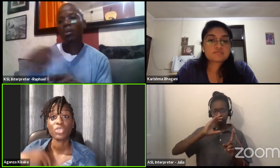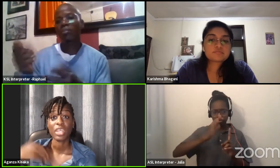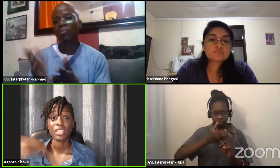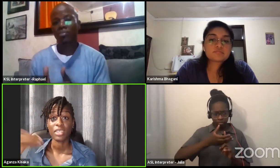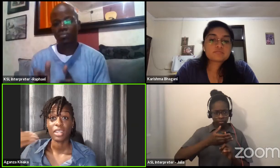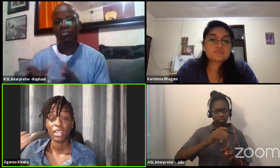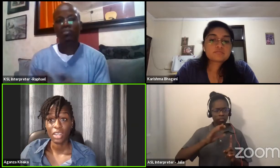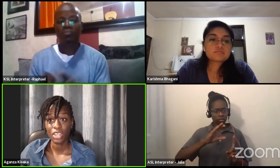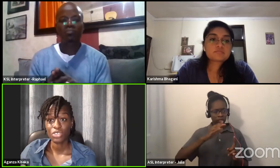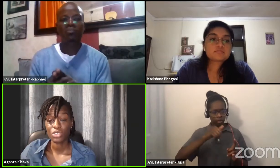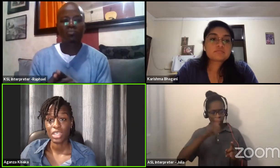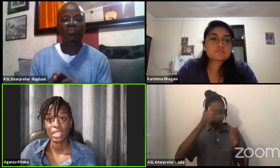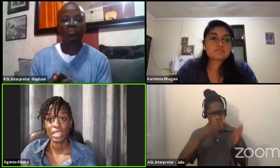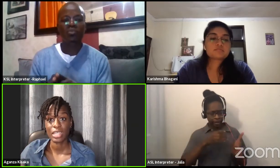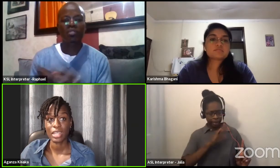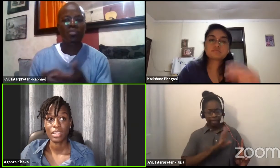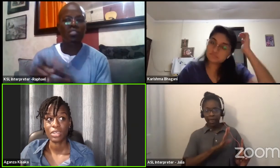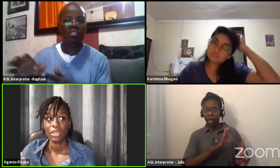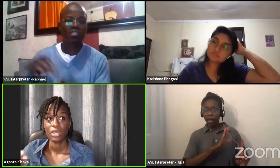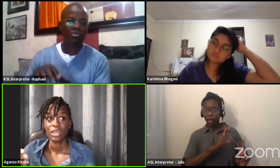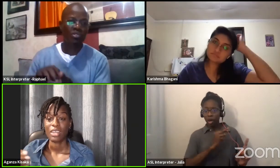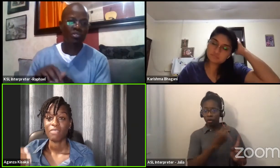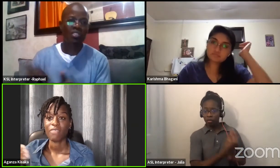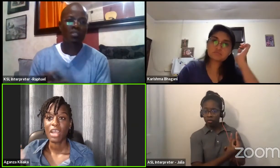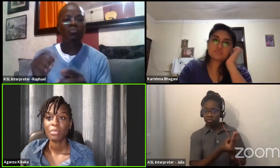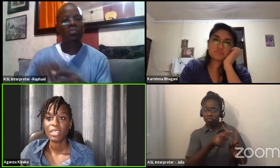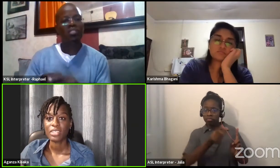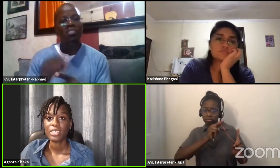in another country, and in another environment